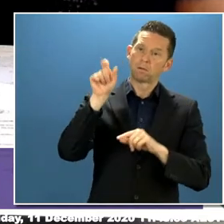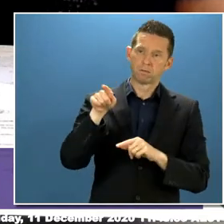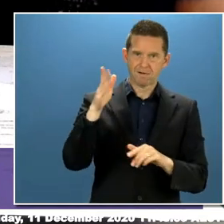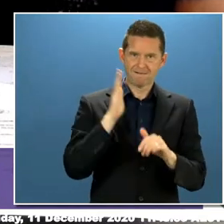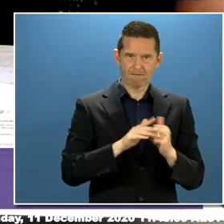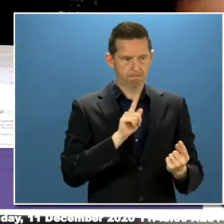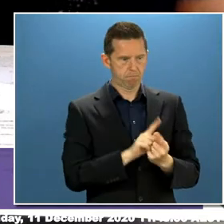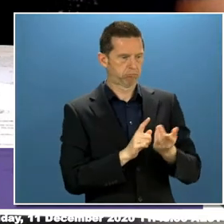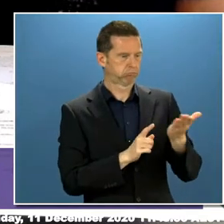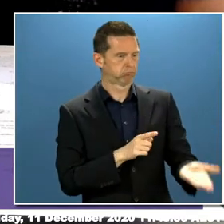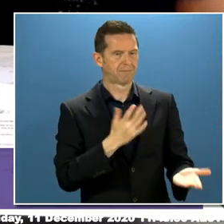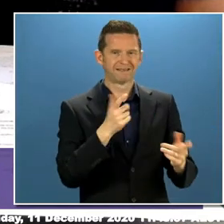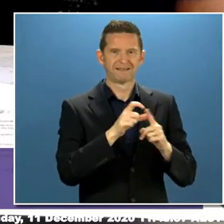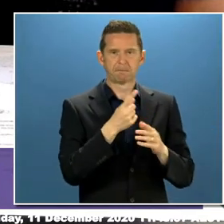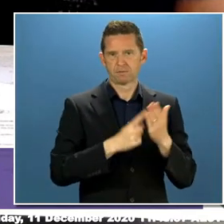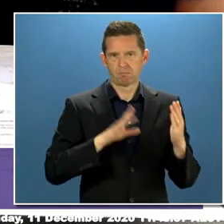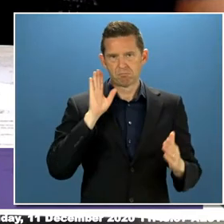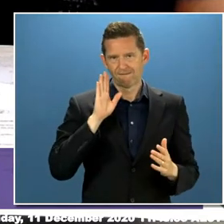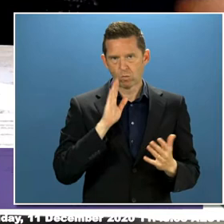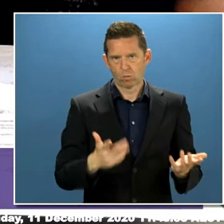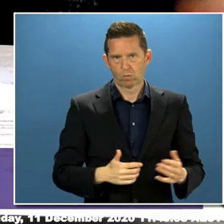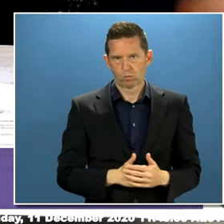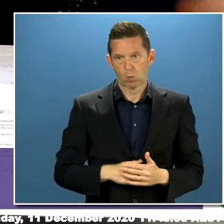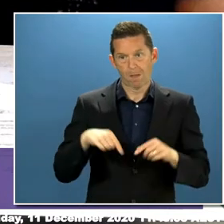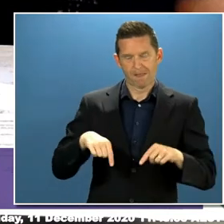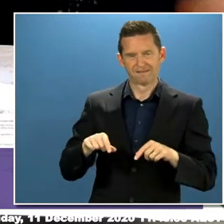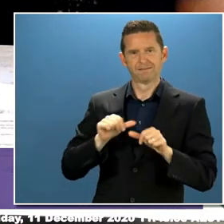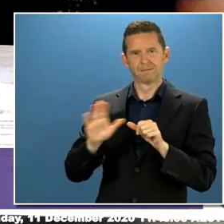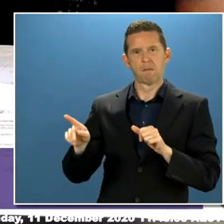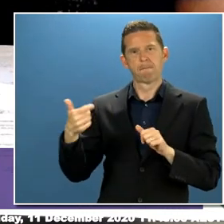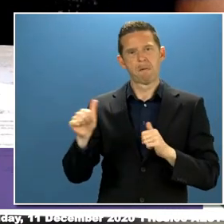So this is a really great way for them to both ask questions in a safe